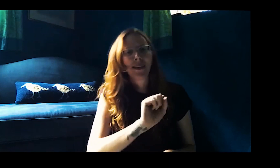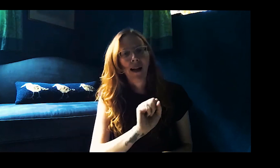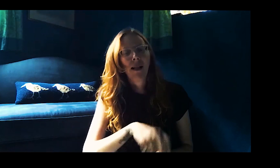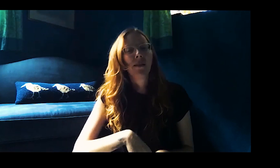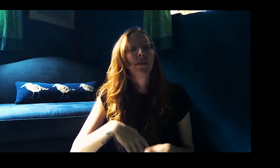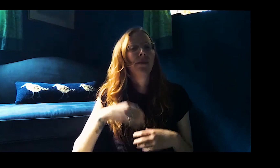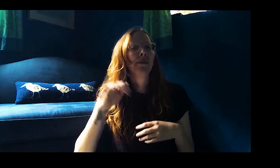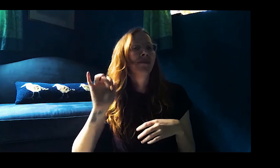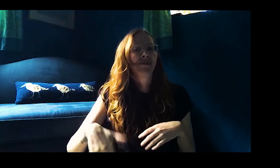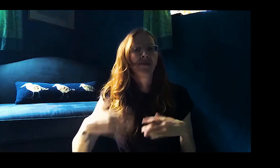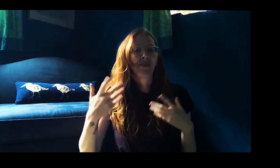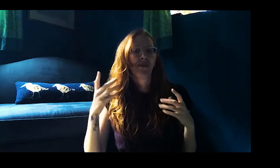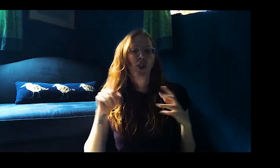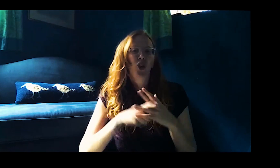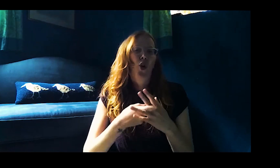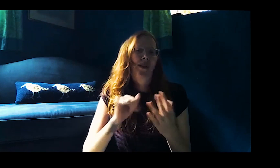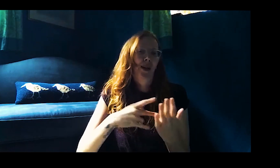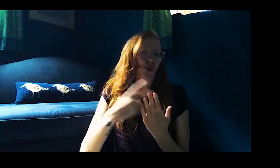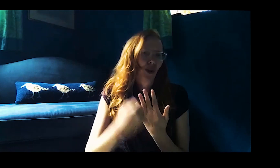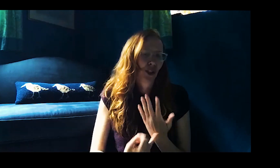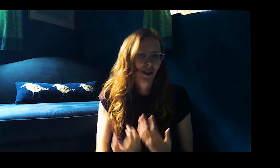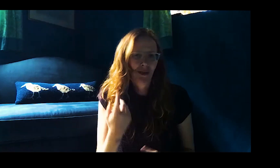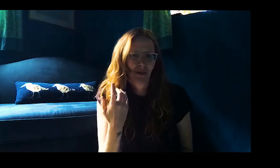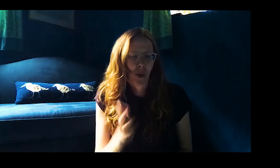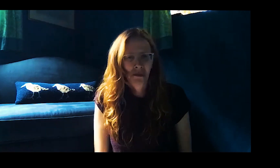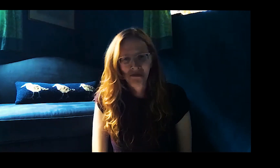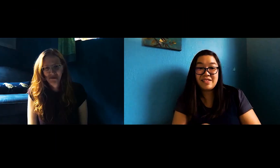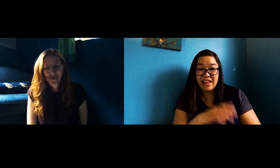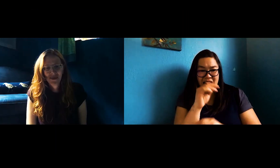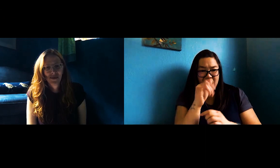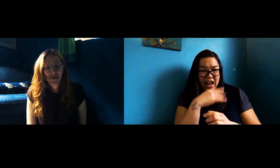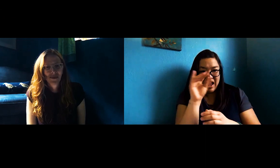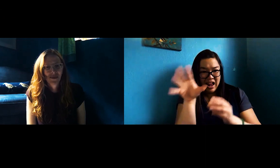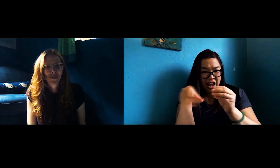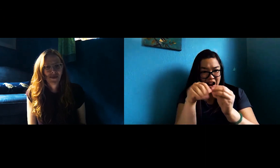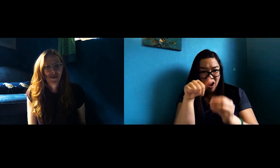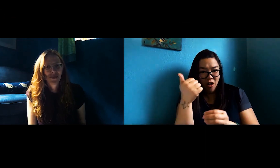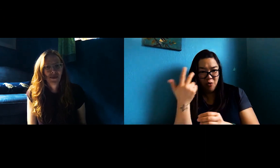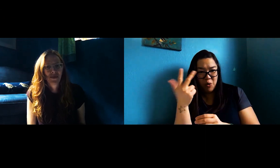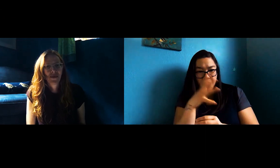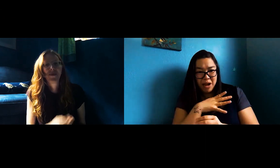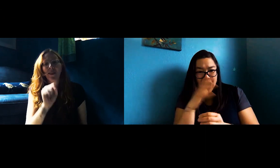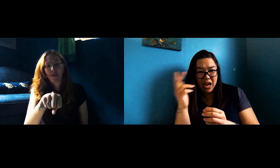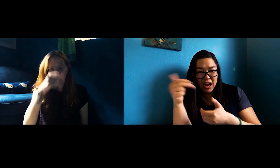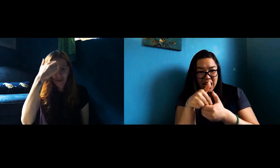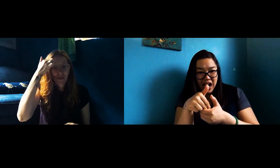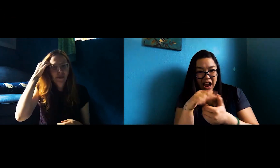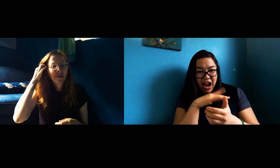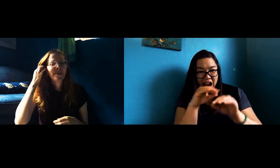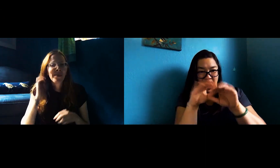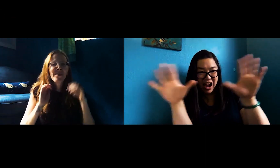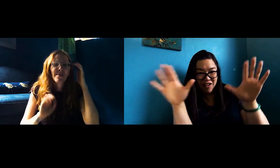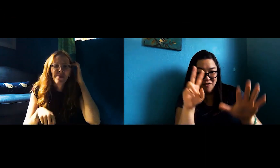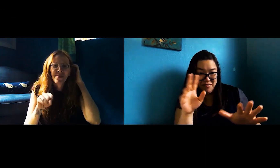she's in the Bay Area, and I'm in Seattle. And then you added three other deaf women, and